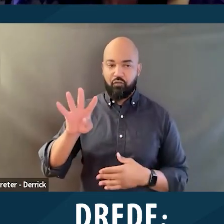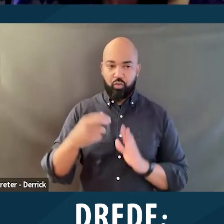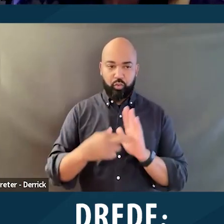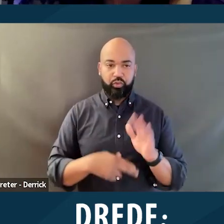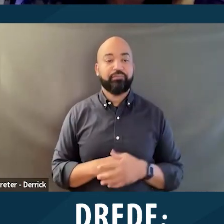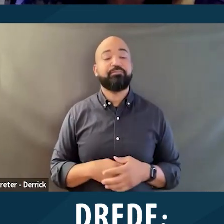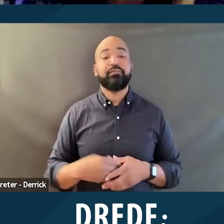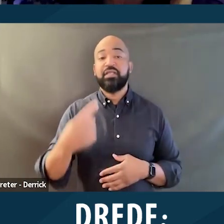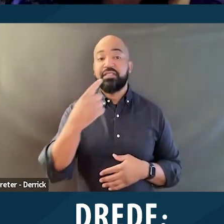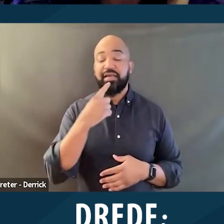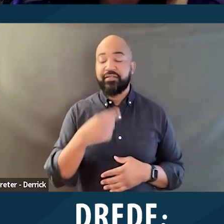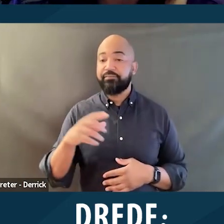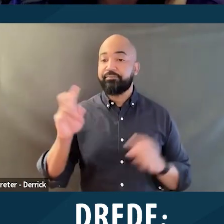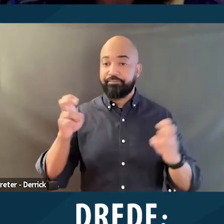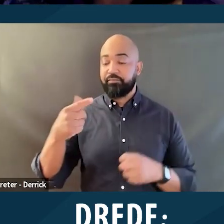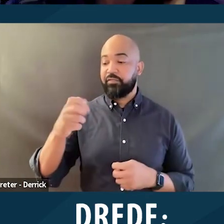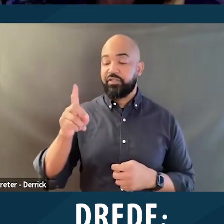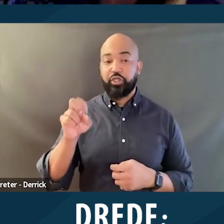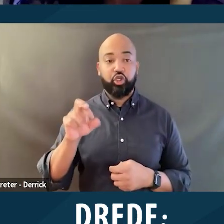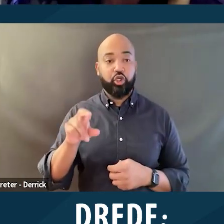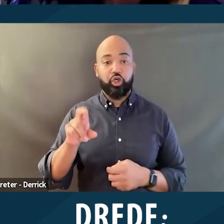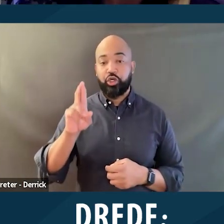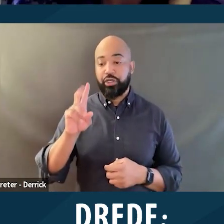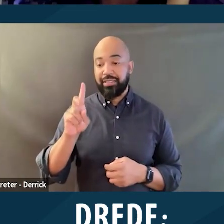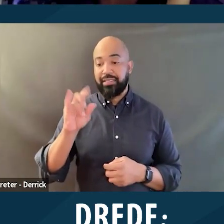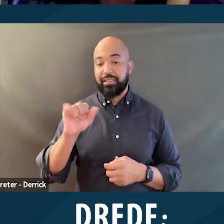And that introduction ‑‑ so it wasn't part of the regulations,